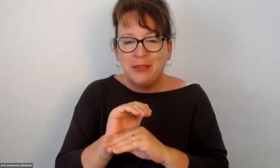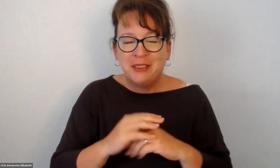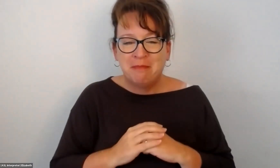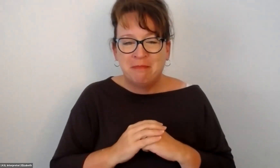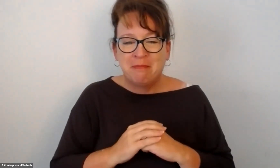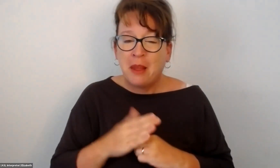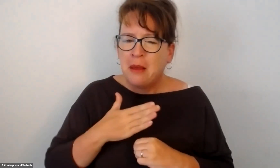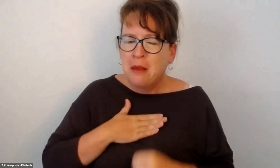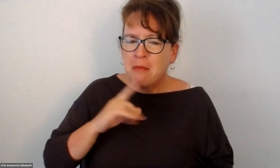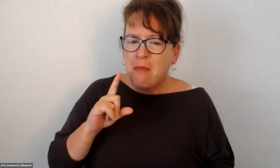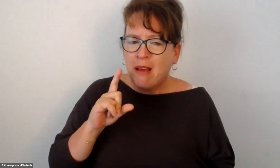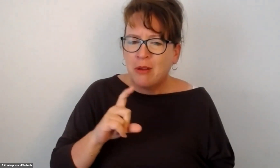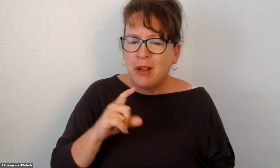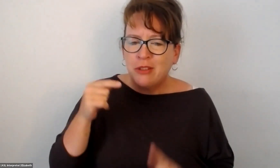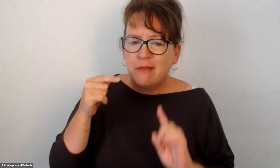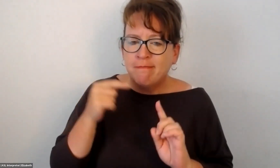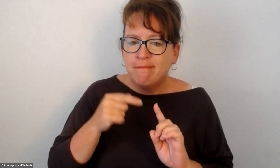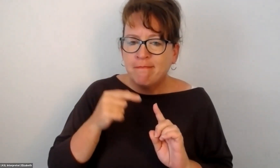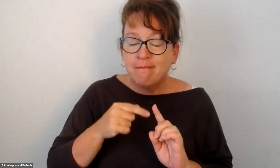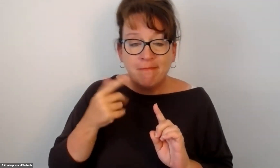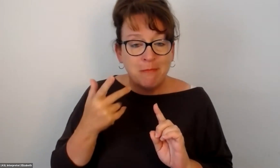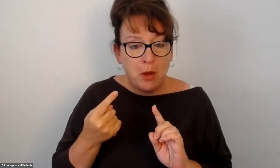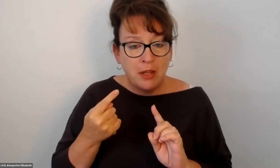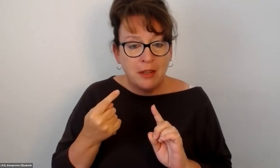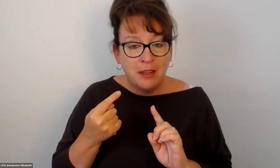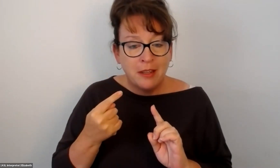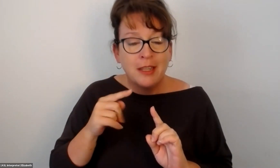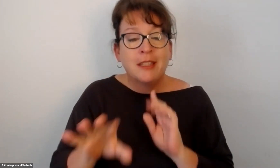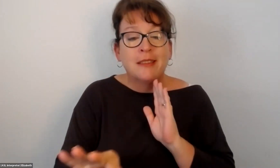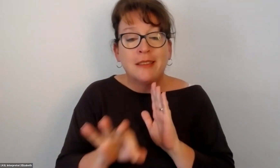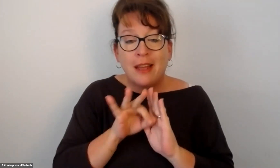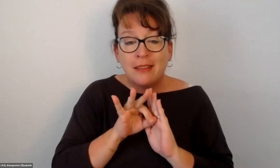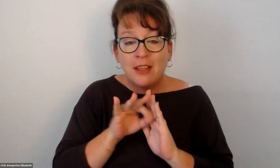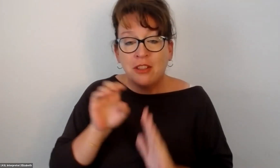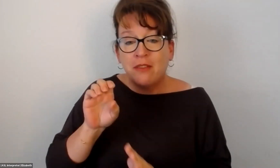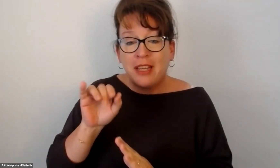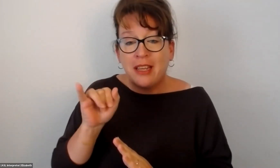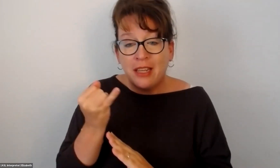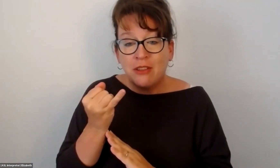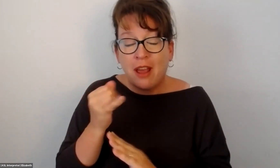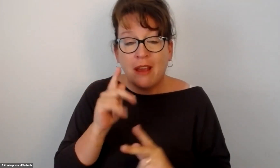of the Ports Initiative. The Ports Initiative, as many of you may be aware, it's been around